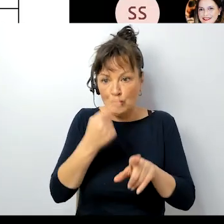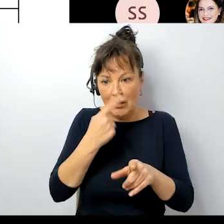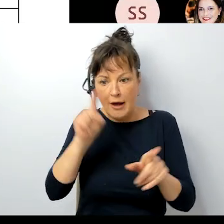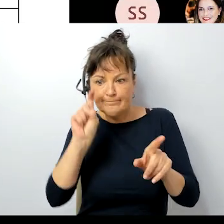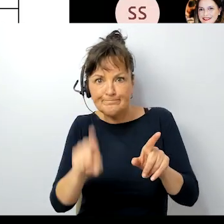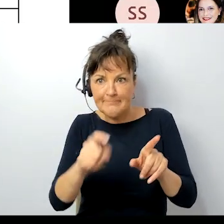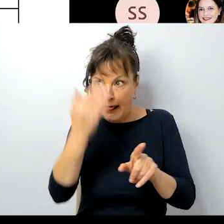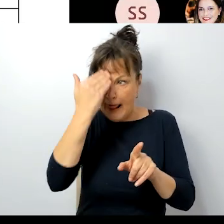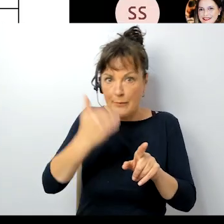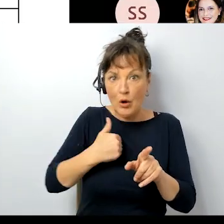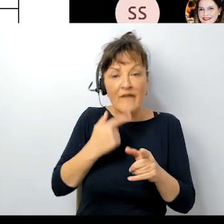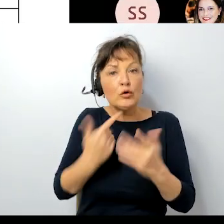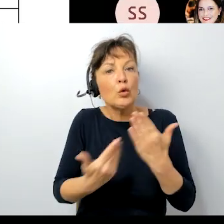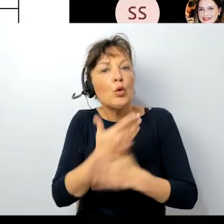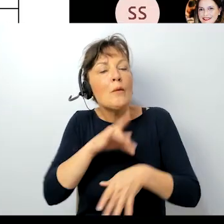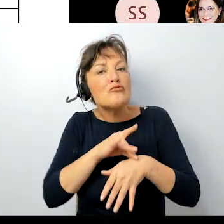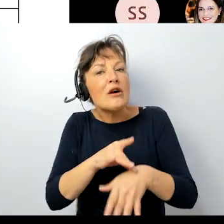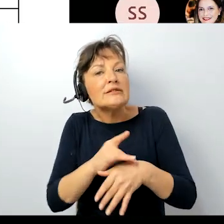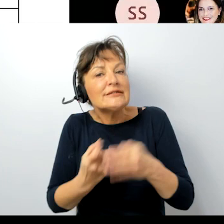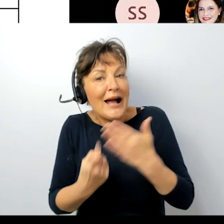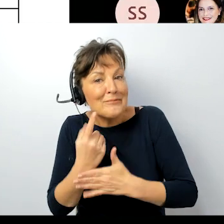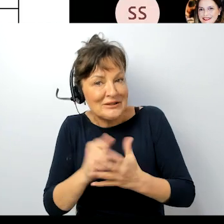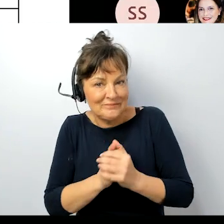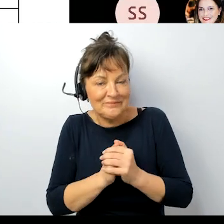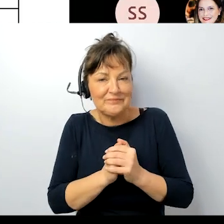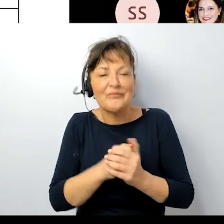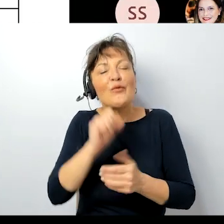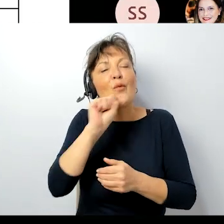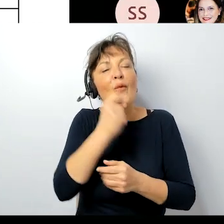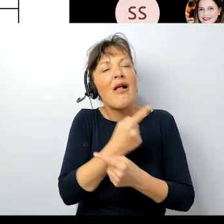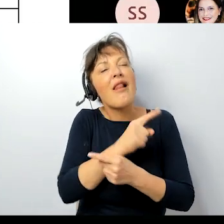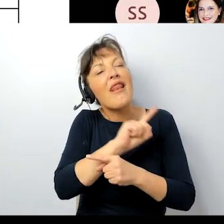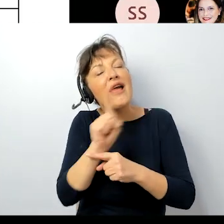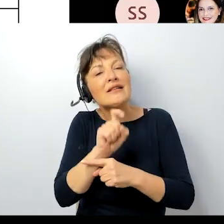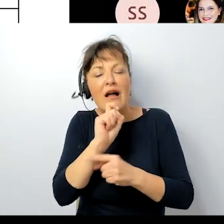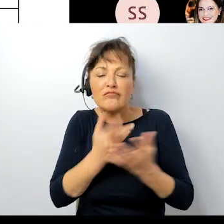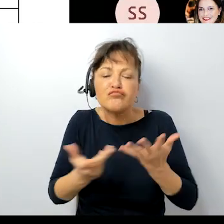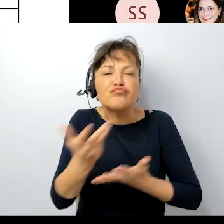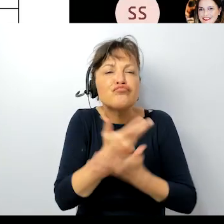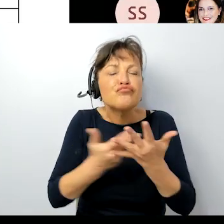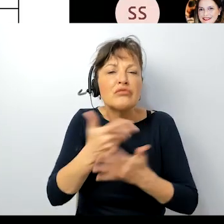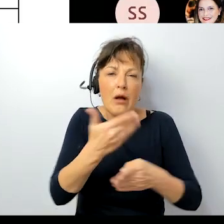to register for vacancy alerts. We will then have a panel discussion with an SDS Careers Adviser,